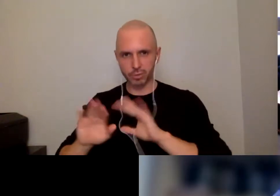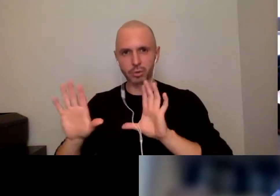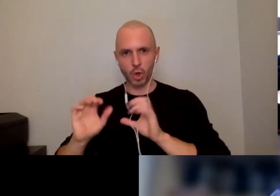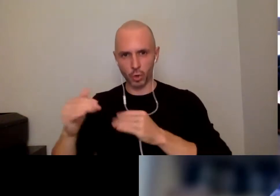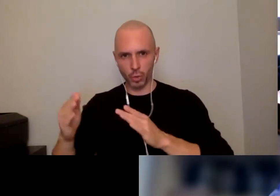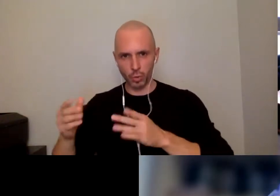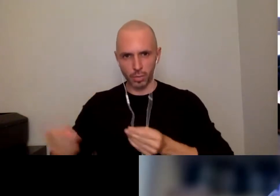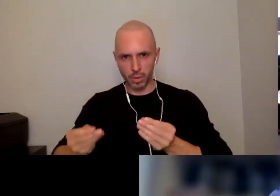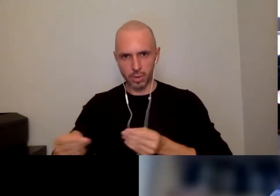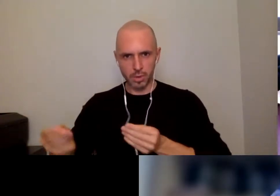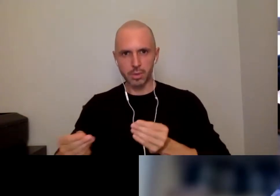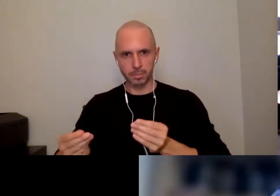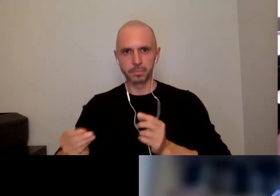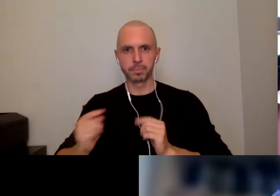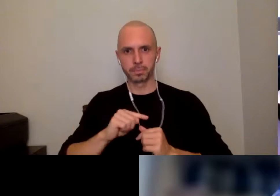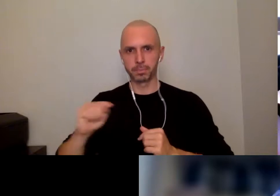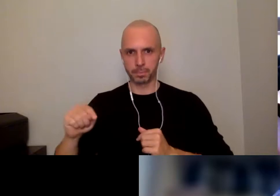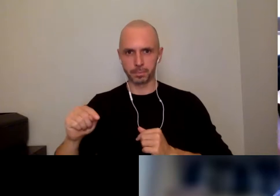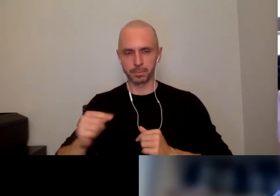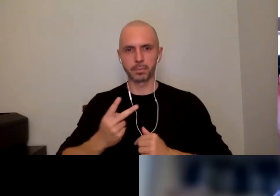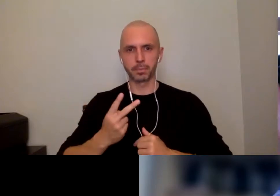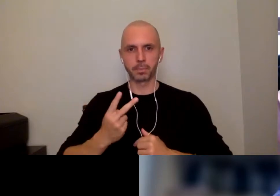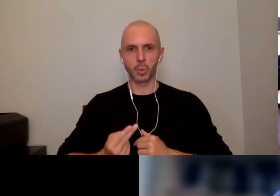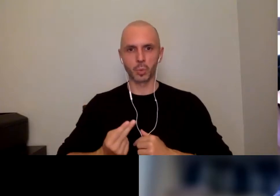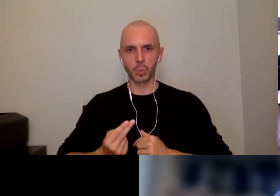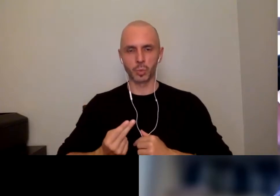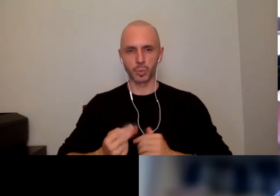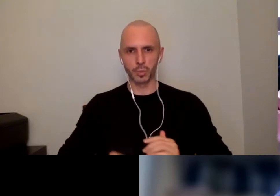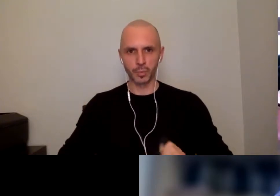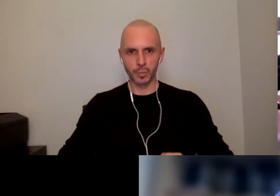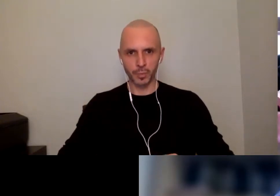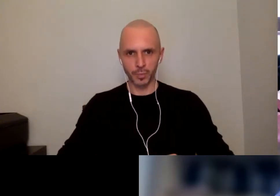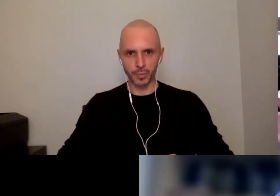i mean if you have a far enough throw distance you can make you know black and white prints